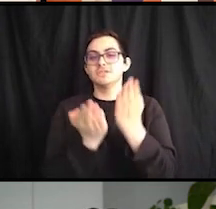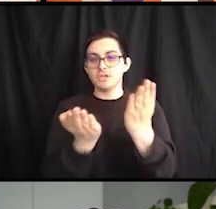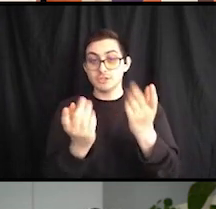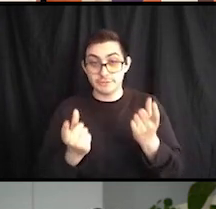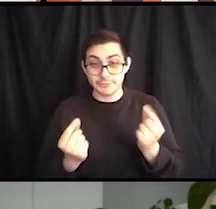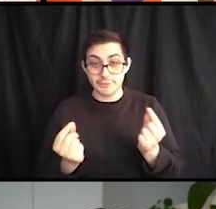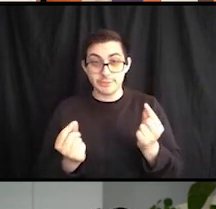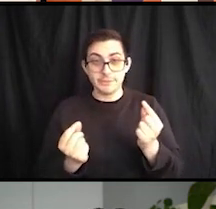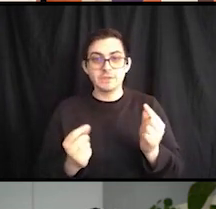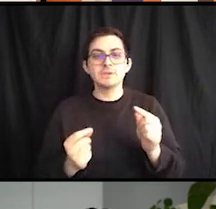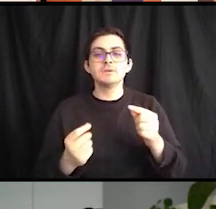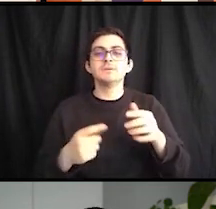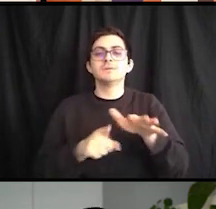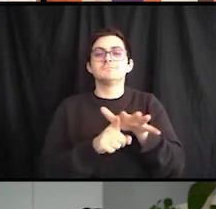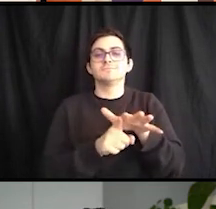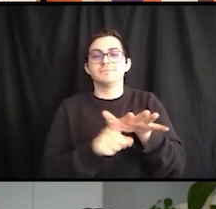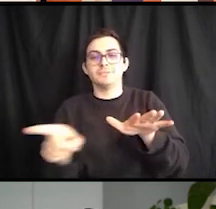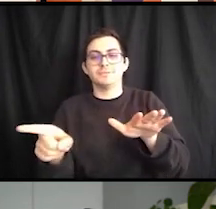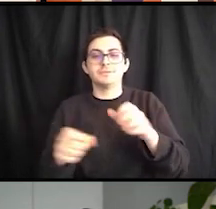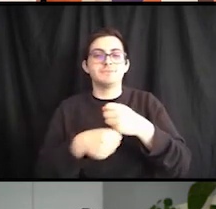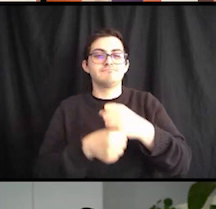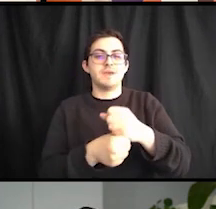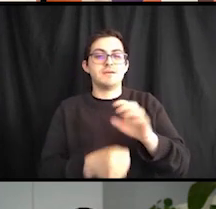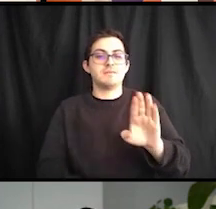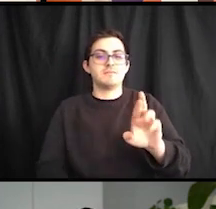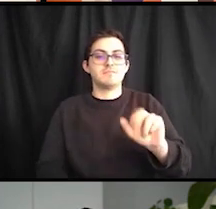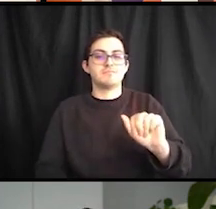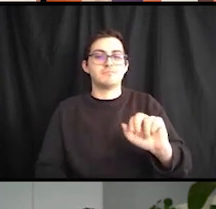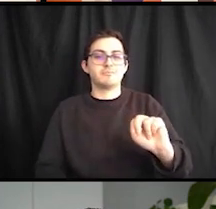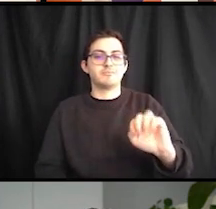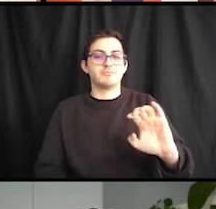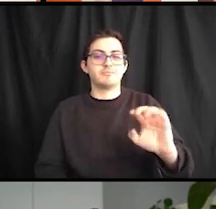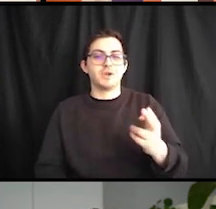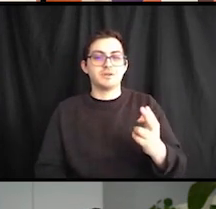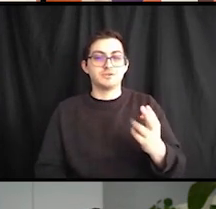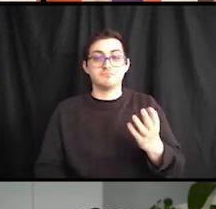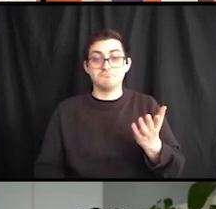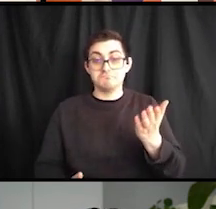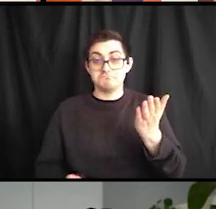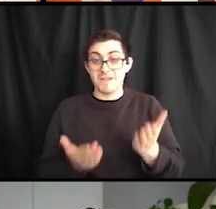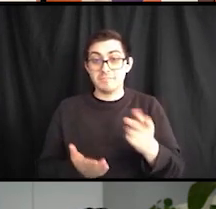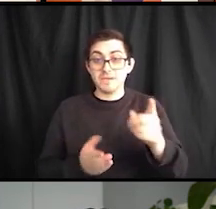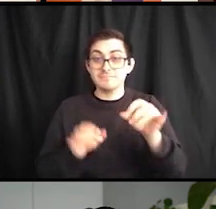I mean, that's one use case, but it could also be like a design system that maybe a certain team manages